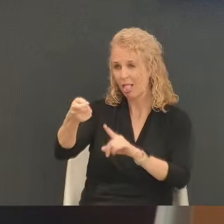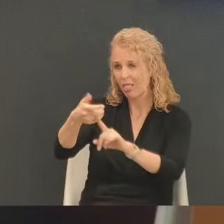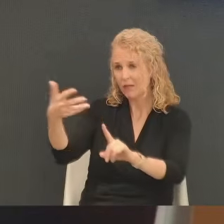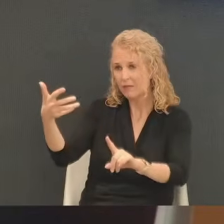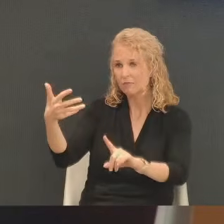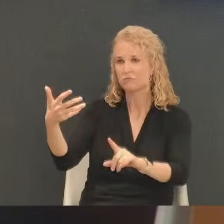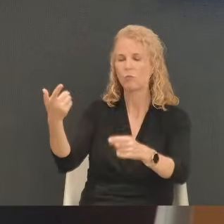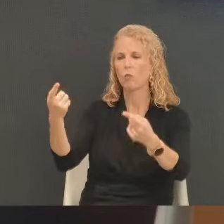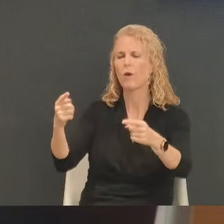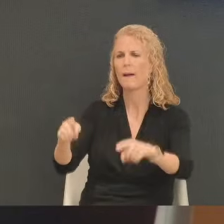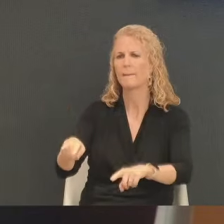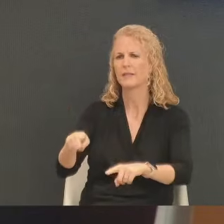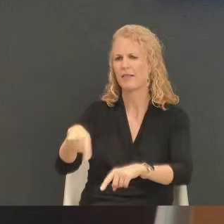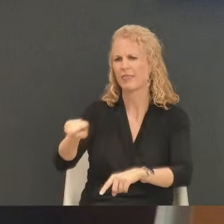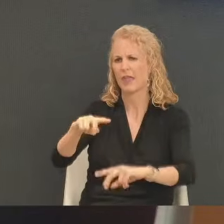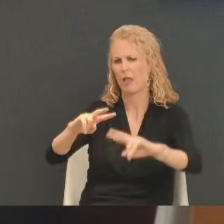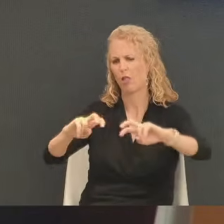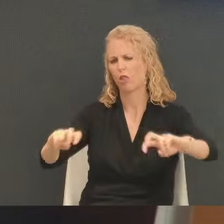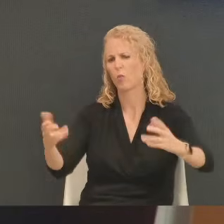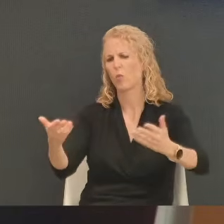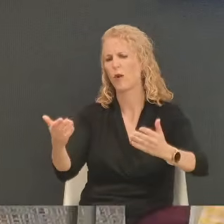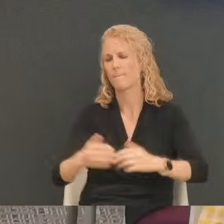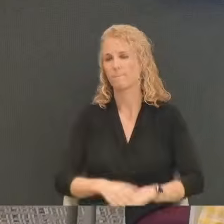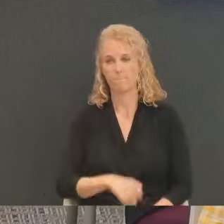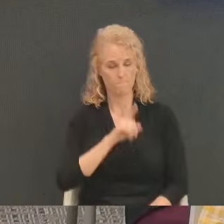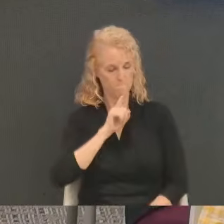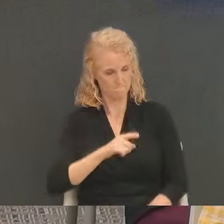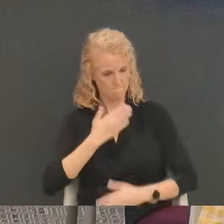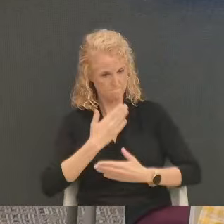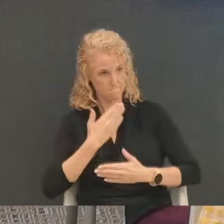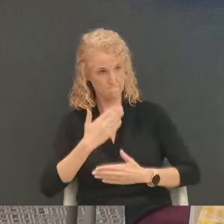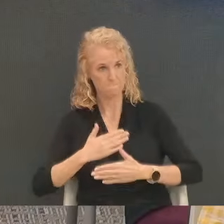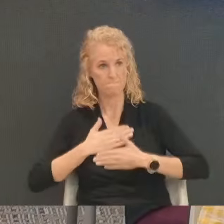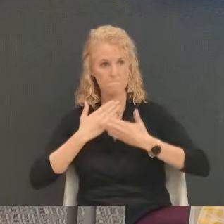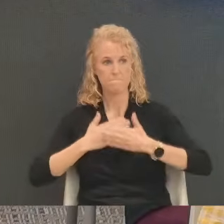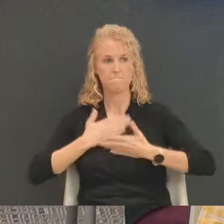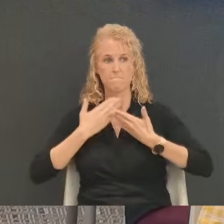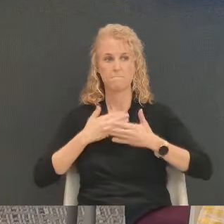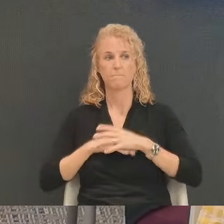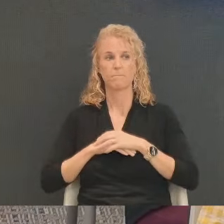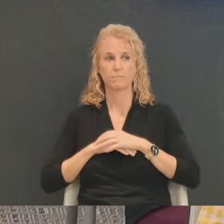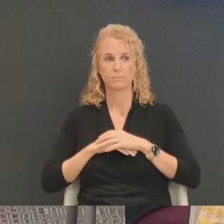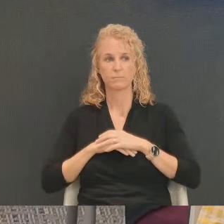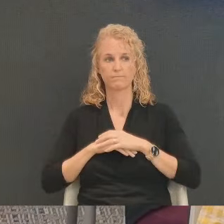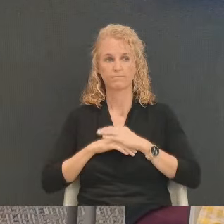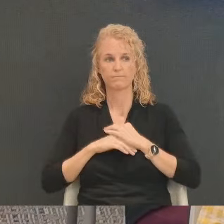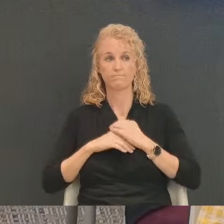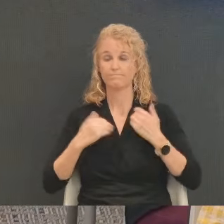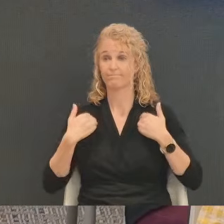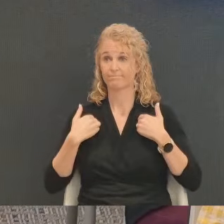the stadium that the FCA will be looking at? Yes, thank you Jeff. Happy to. Um, I've got a a summary